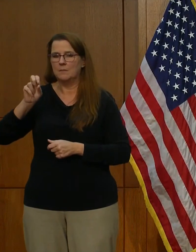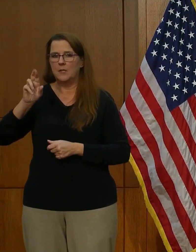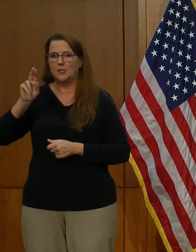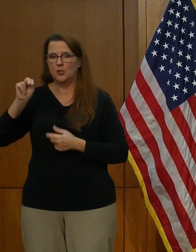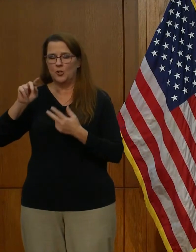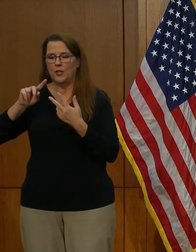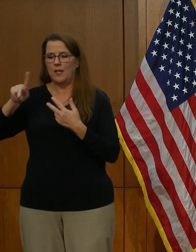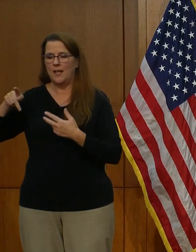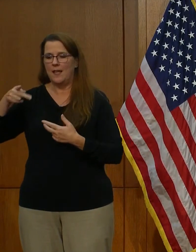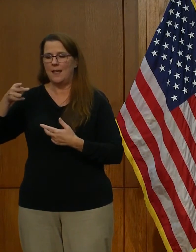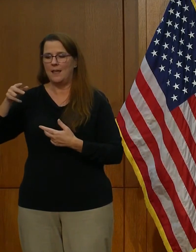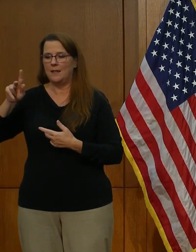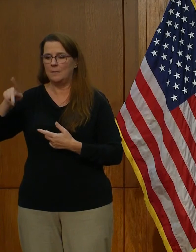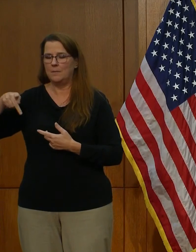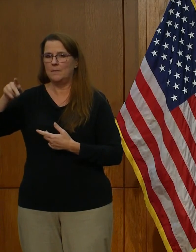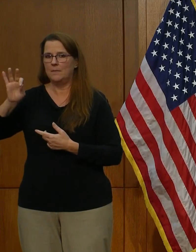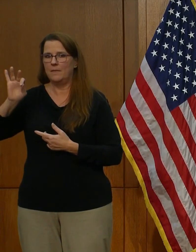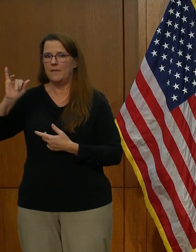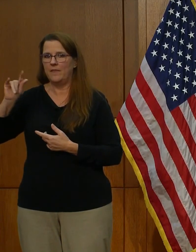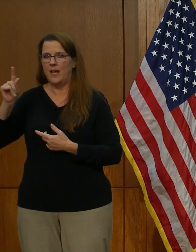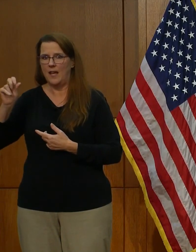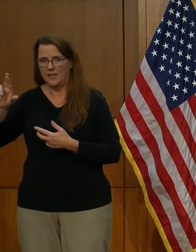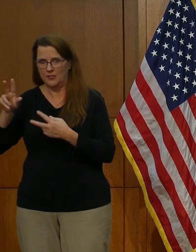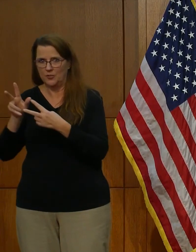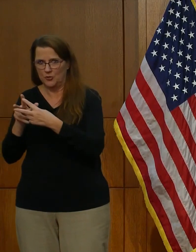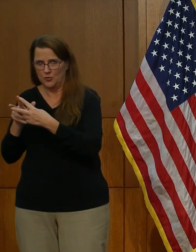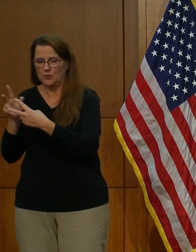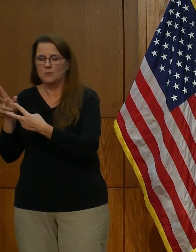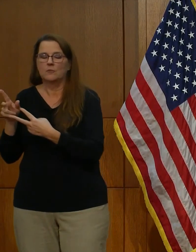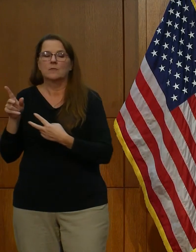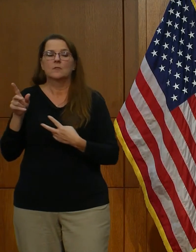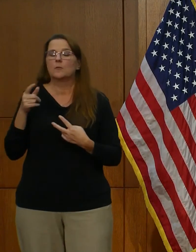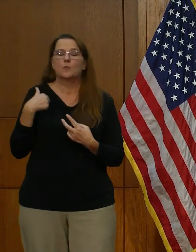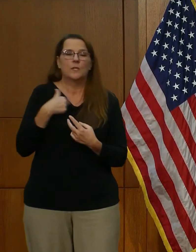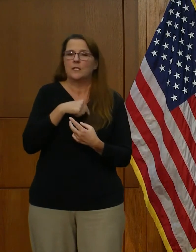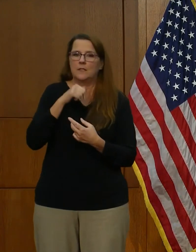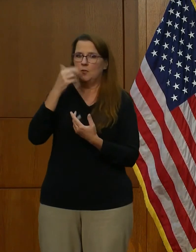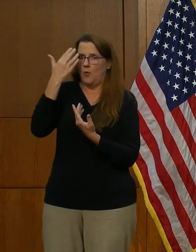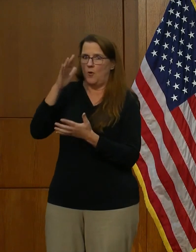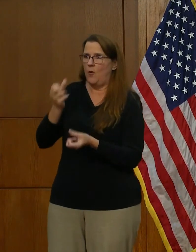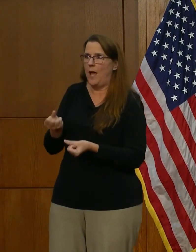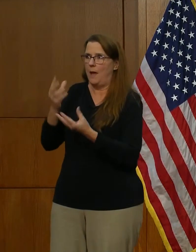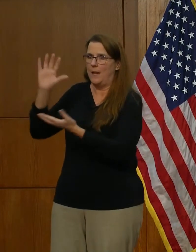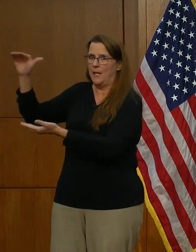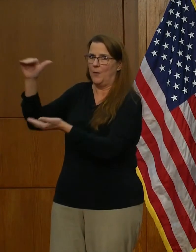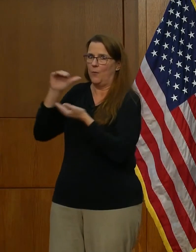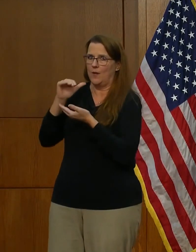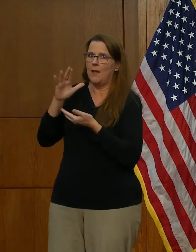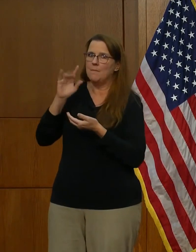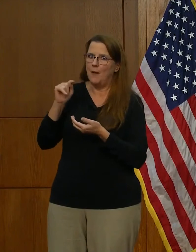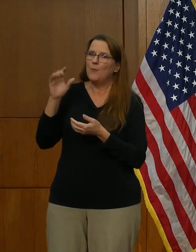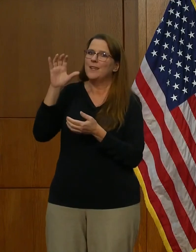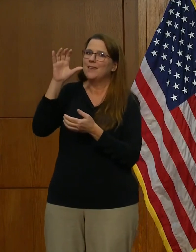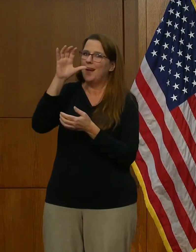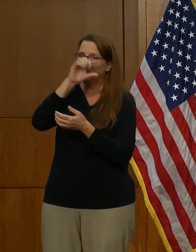DOSES ON DATS OF MADONNA AND FIZER. WE DON'T YET HAVE OUR